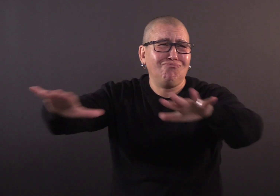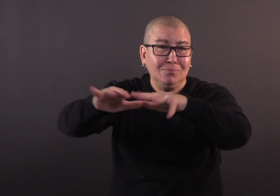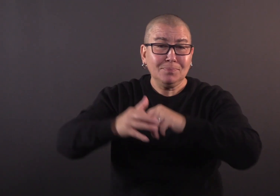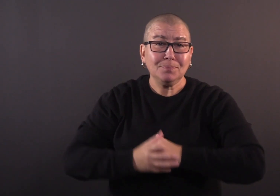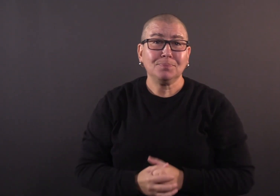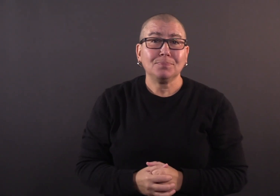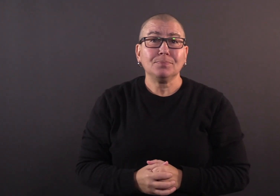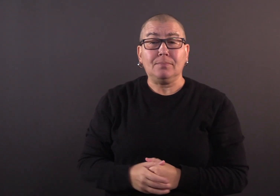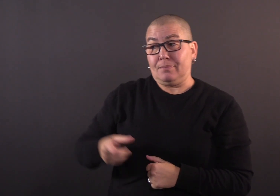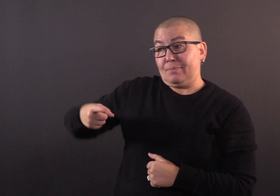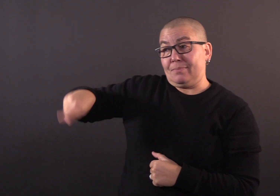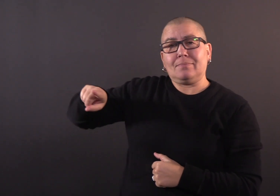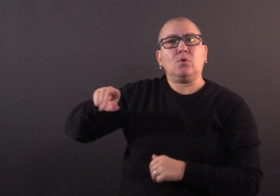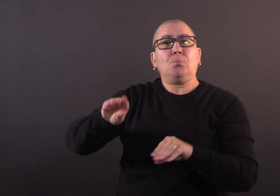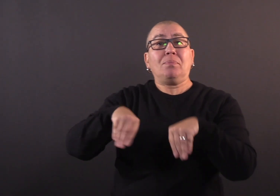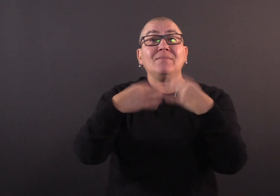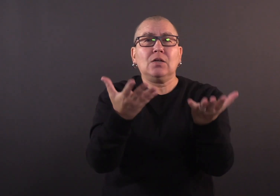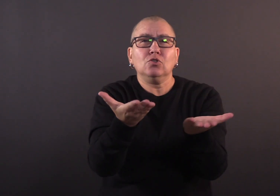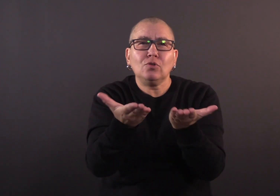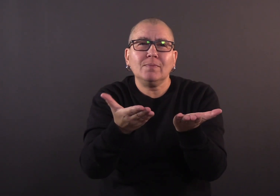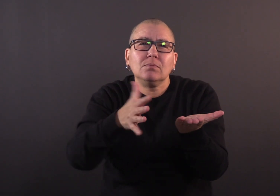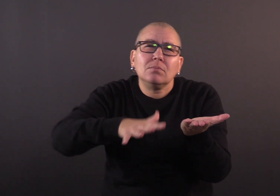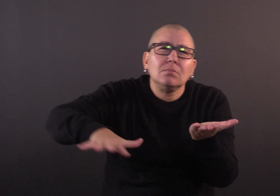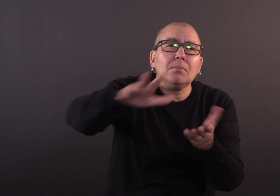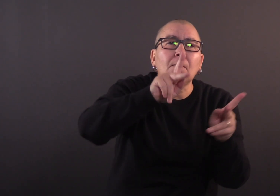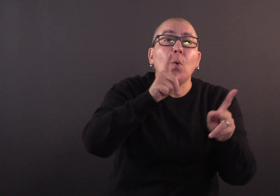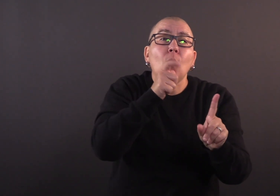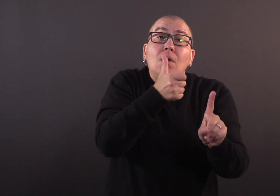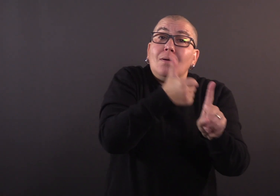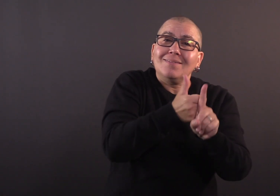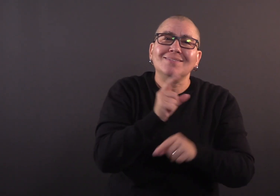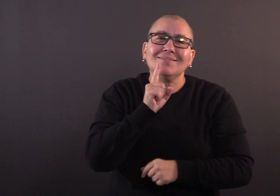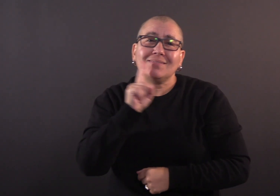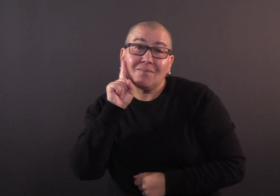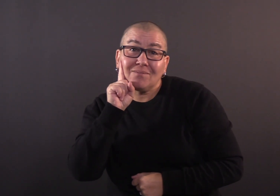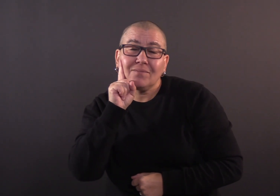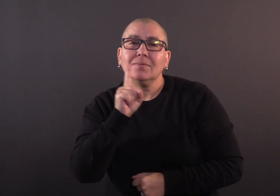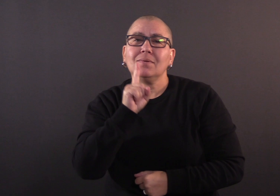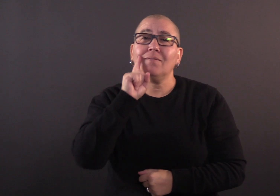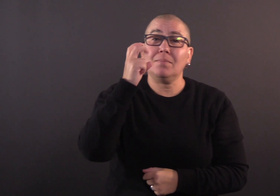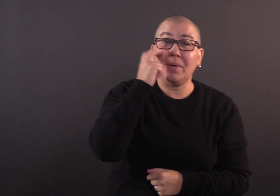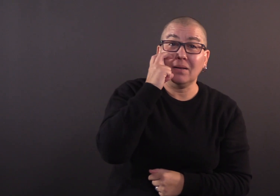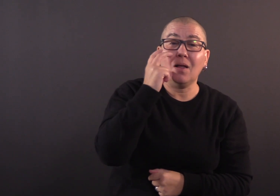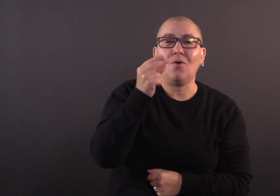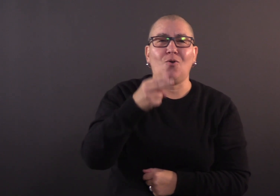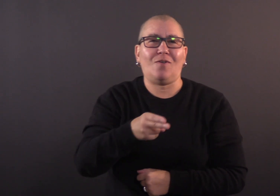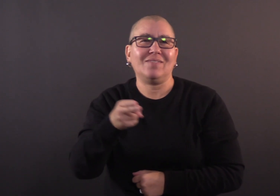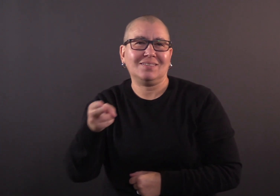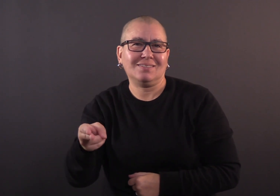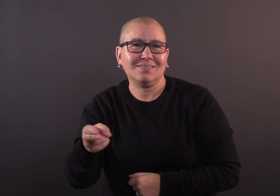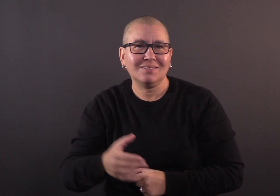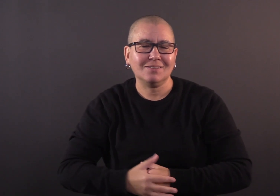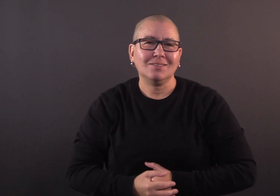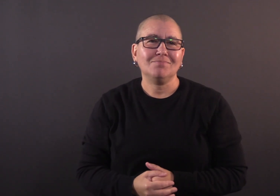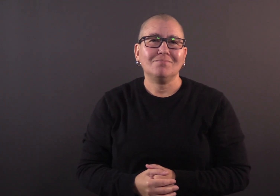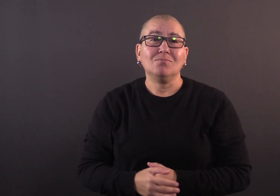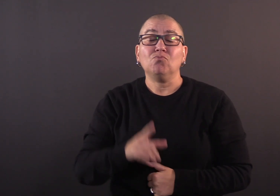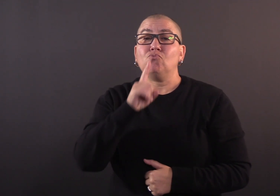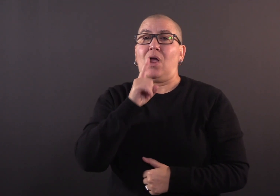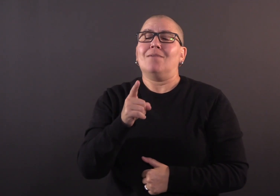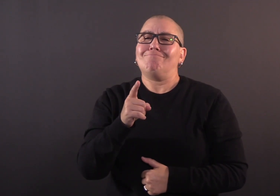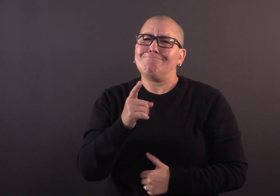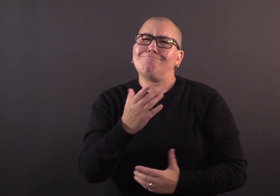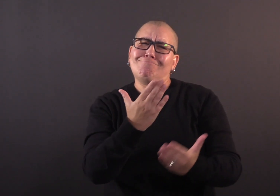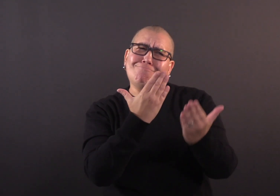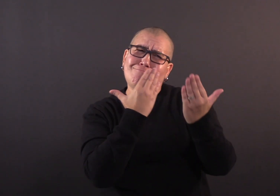translation experience. They provide services to people who are deaf, blind, and hard of hearing.